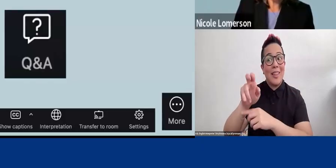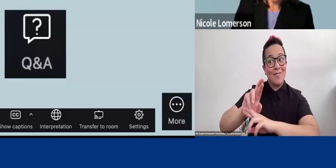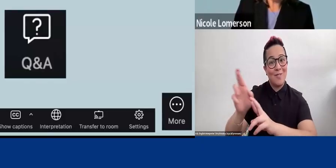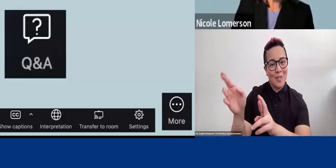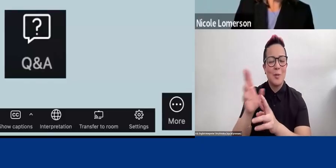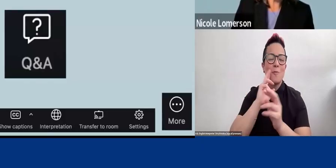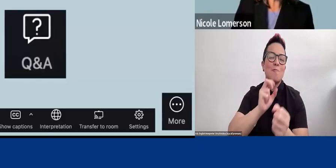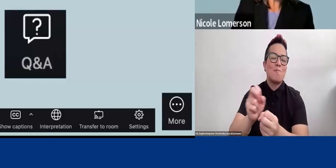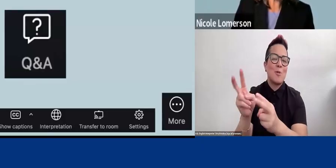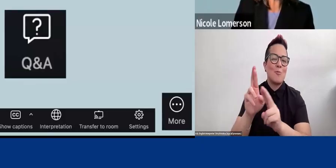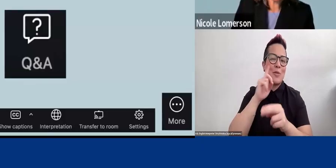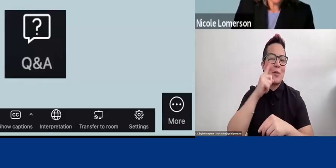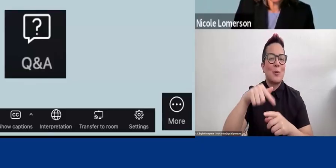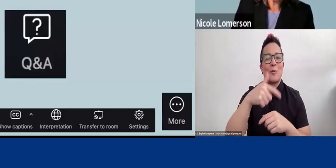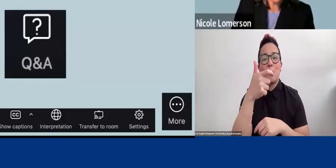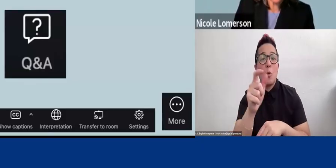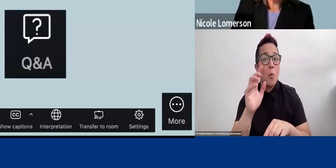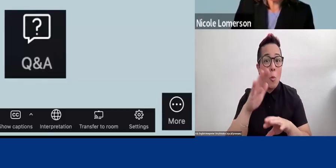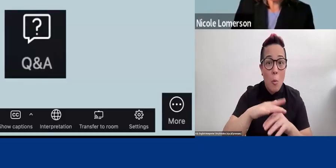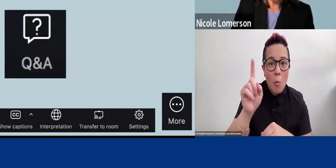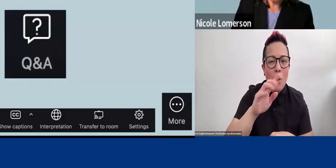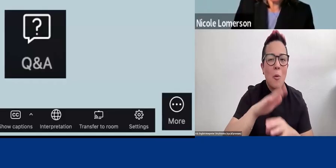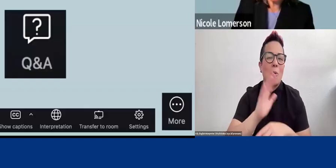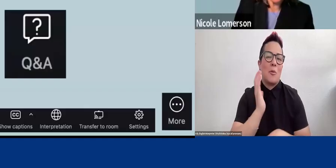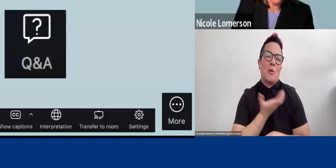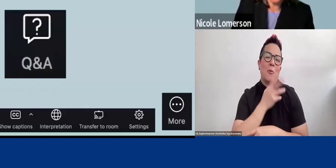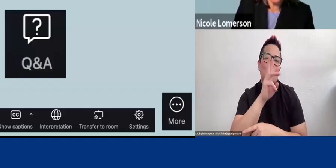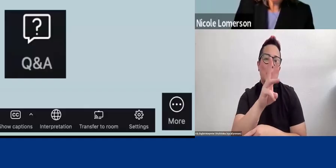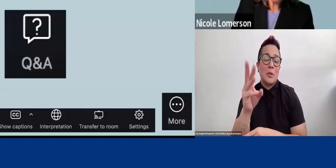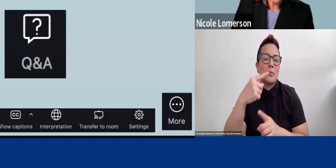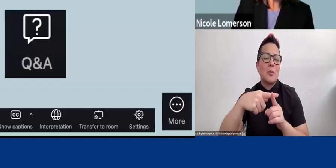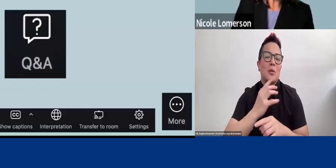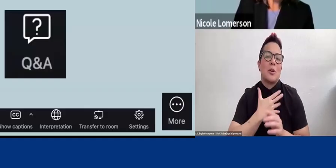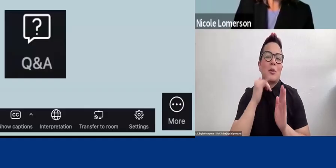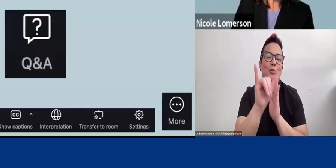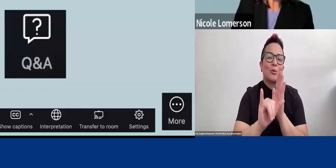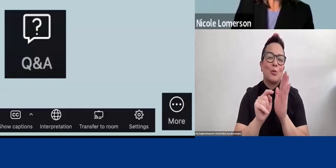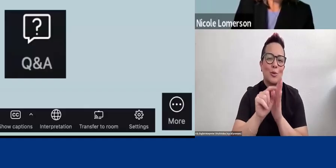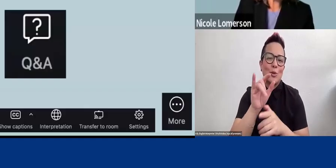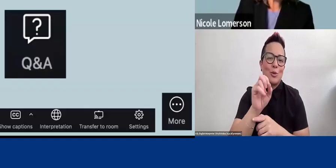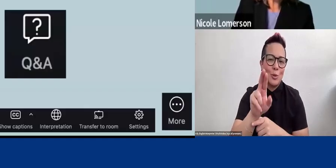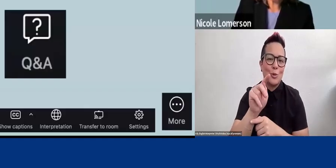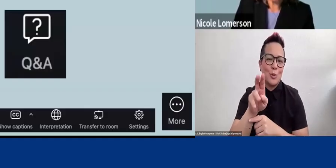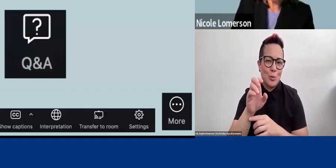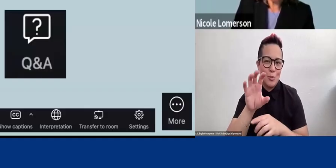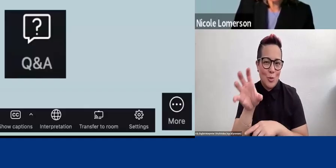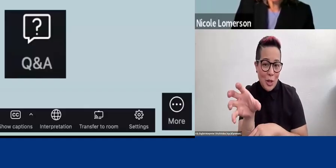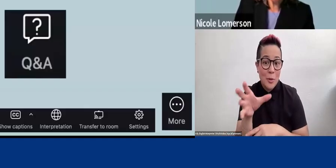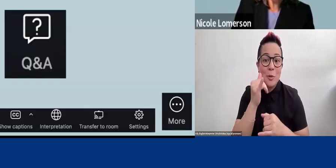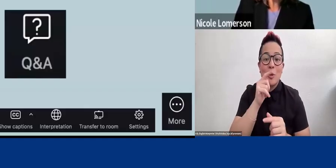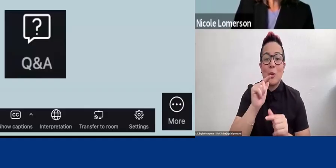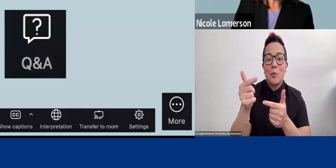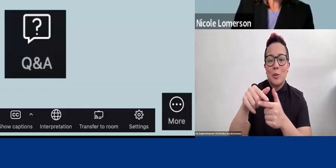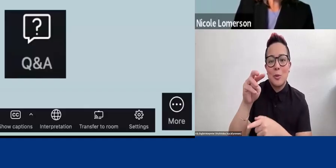on our website and on our YouTube channel. I'm now going to pass it to Monika Mitra, Director